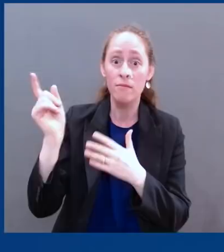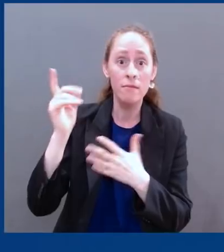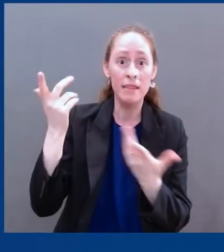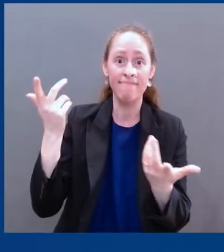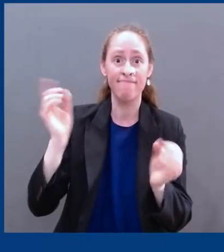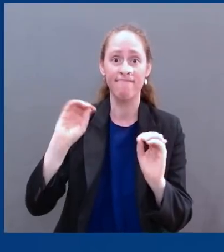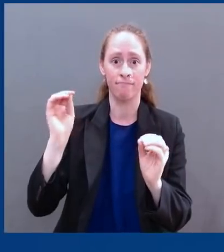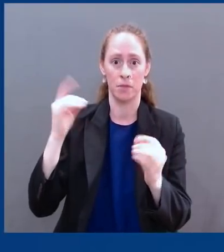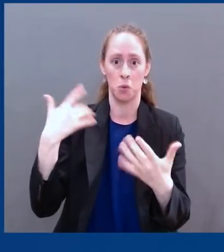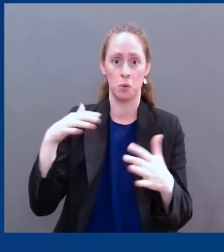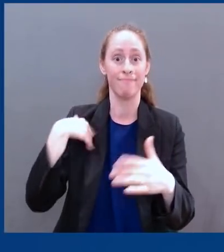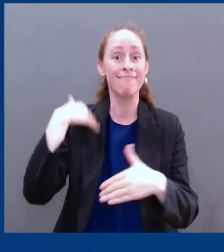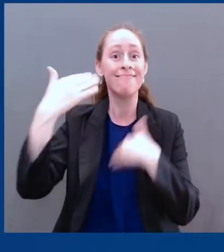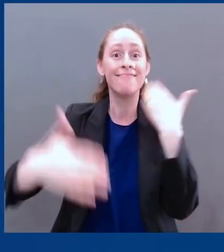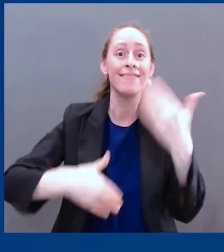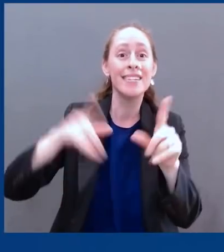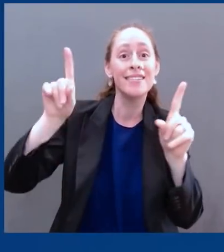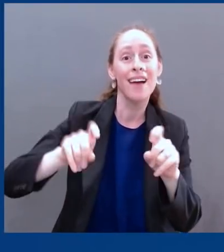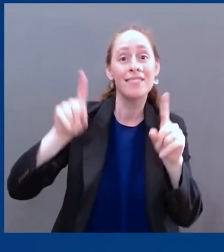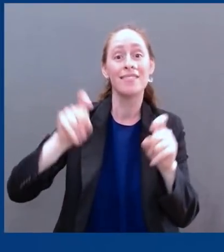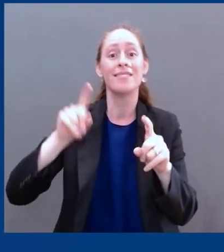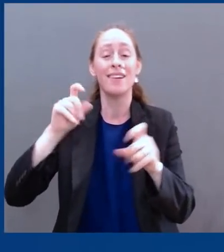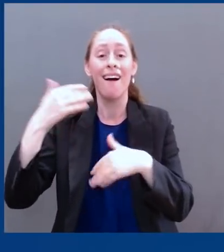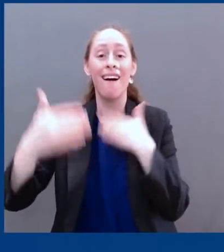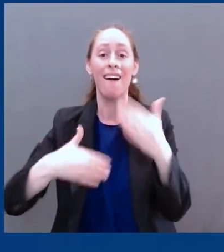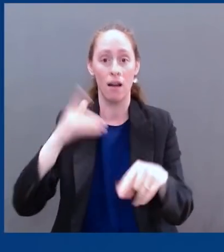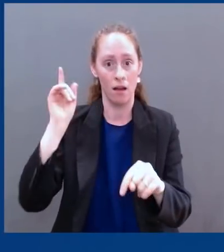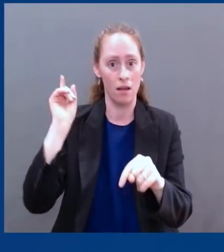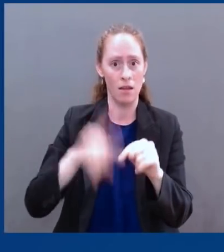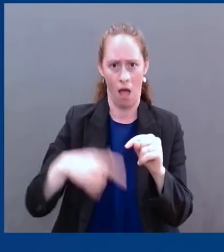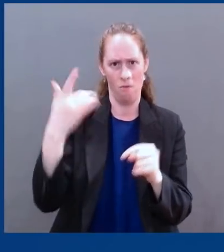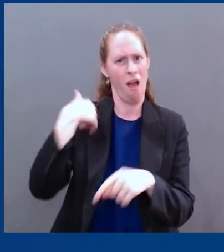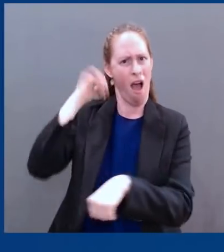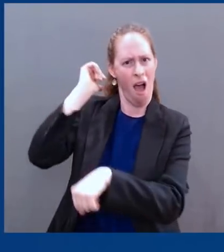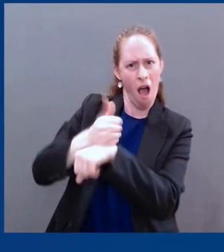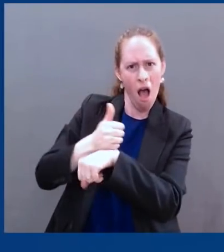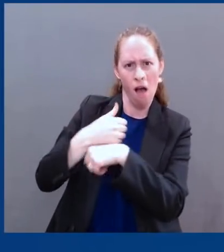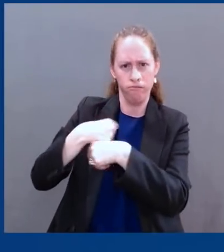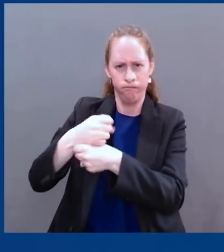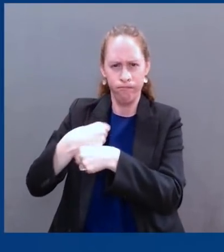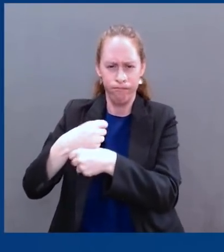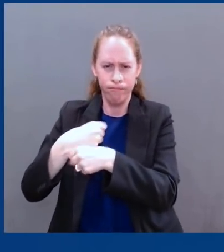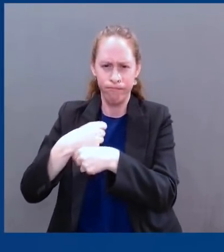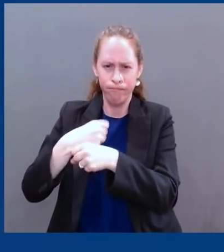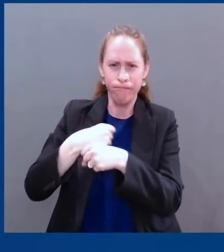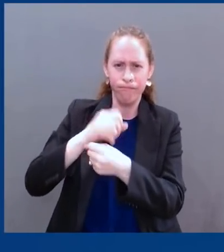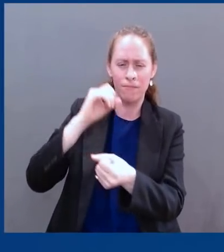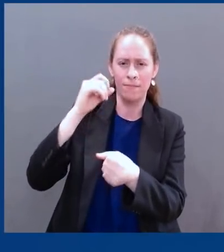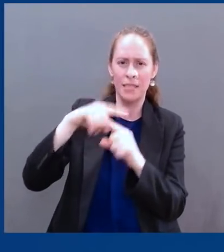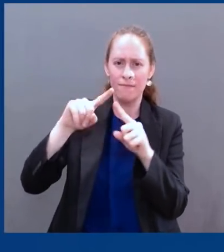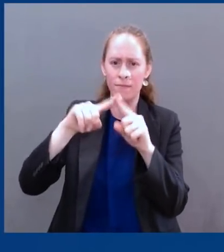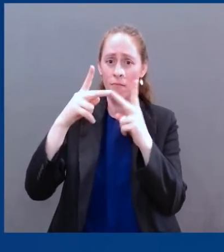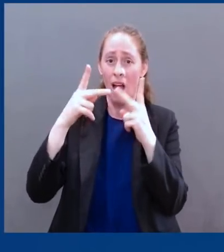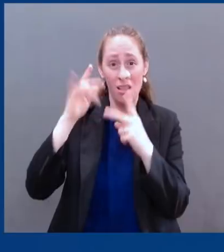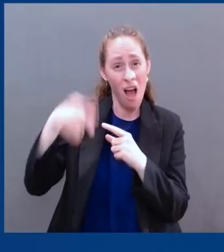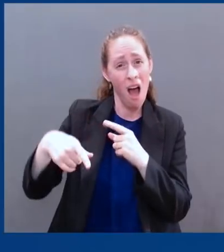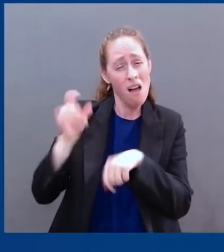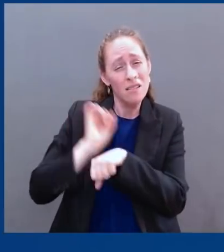we've built over the past year. And because it takes months to ramp back up to rebuild capacity,